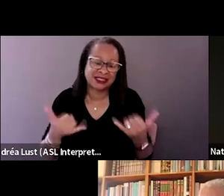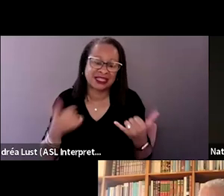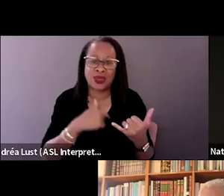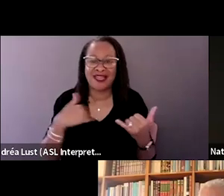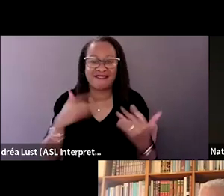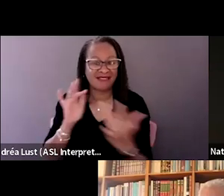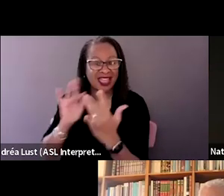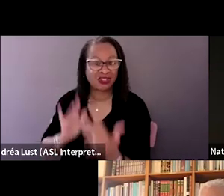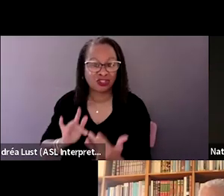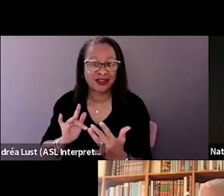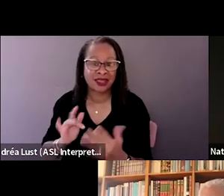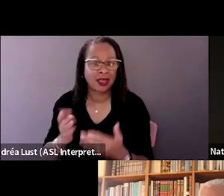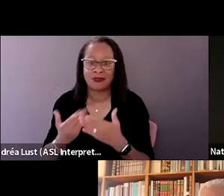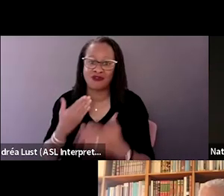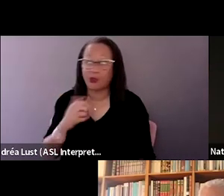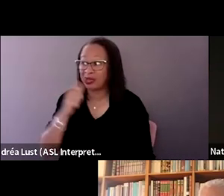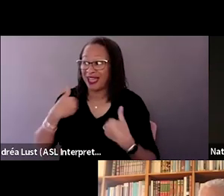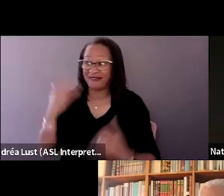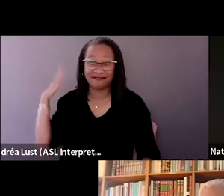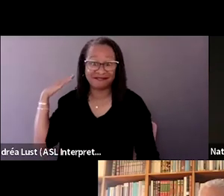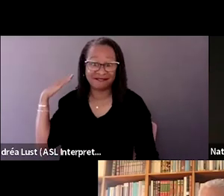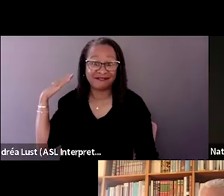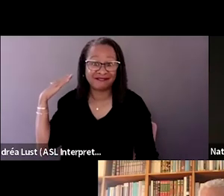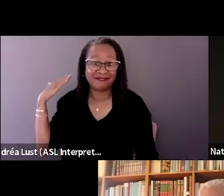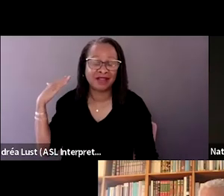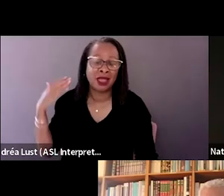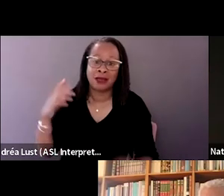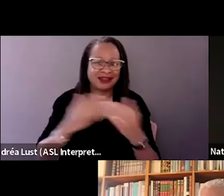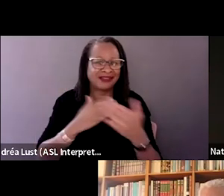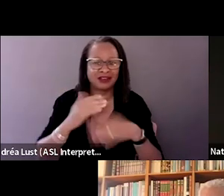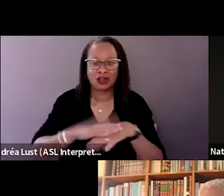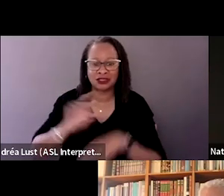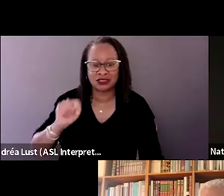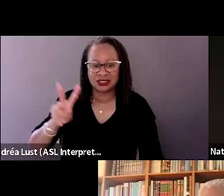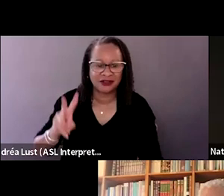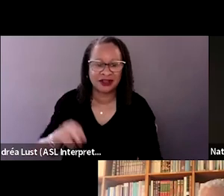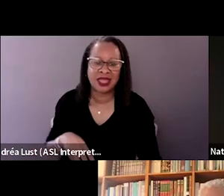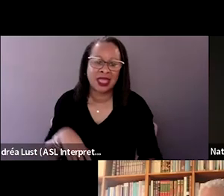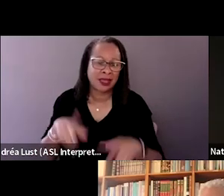Before it was not like that, but even on televisions, the people were writing immediately